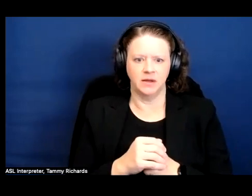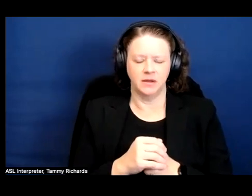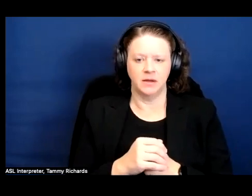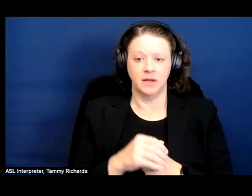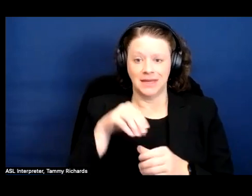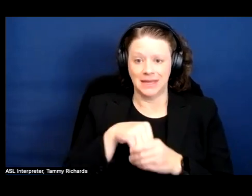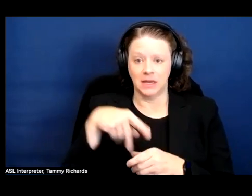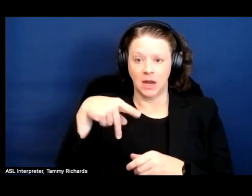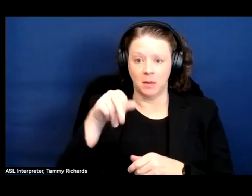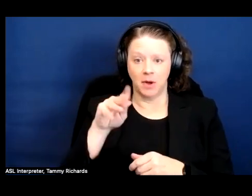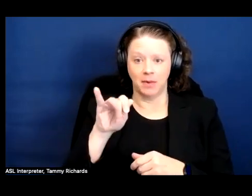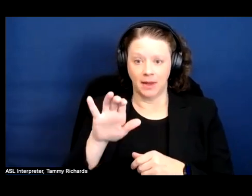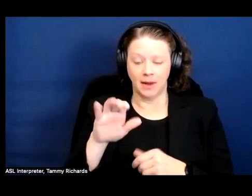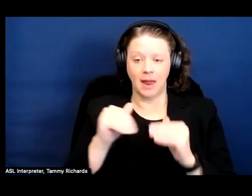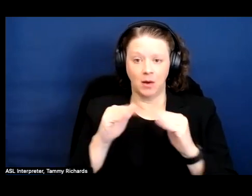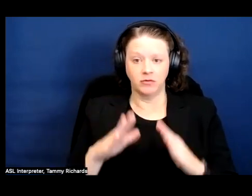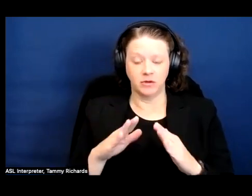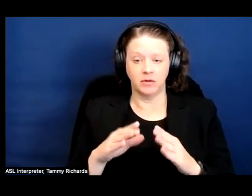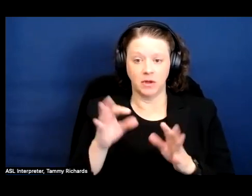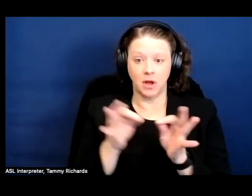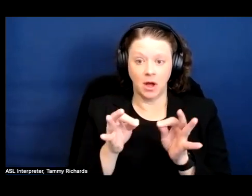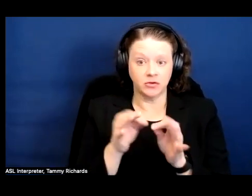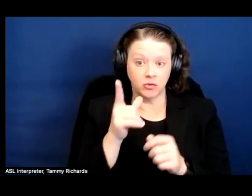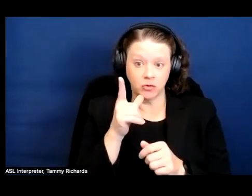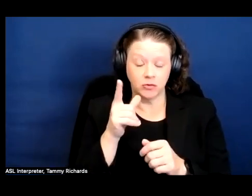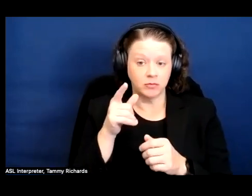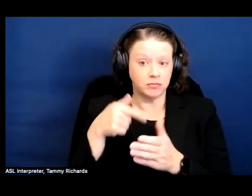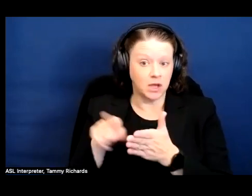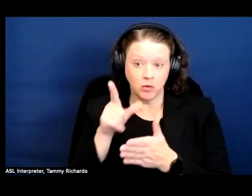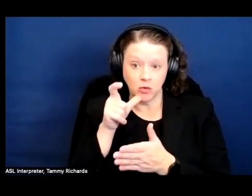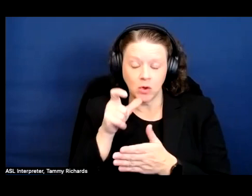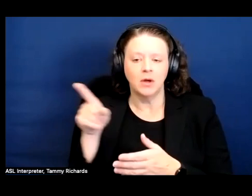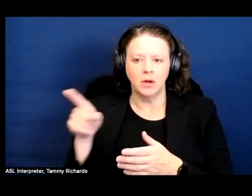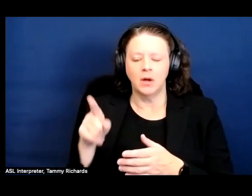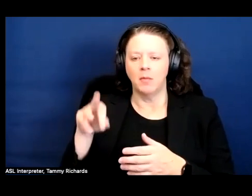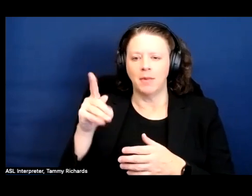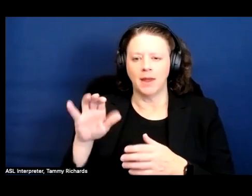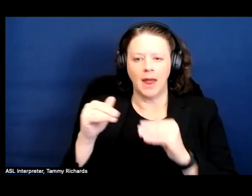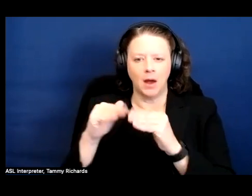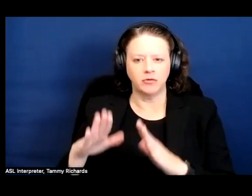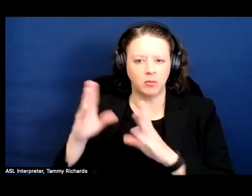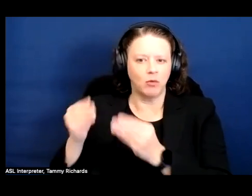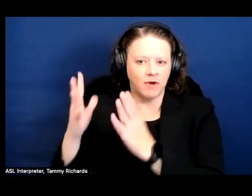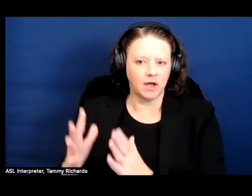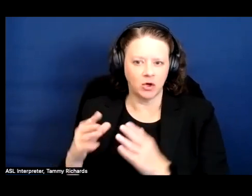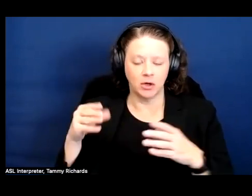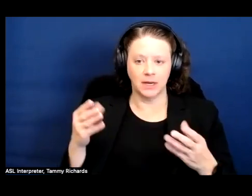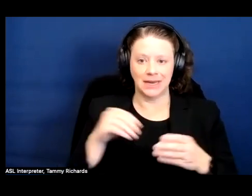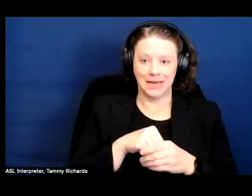would probably interfere with a dog's job of alerting people who are blind to danger